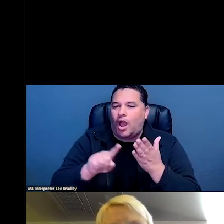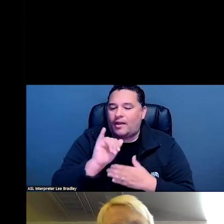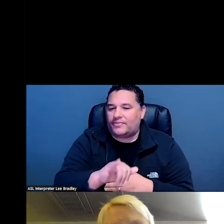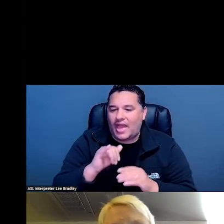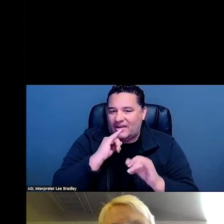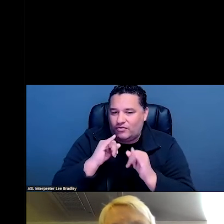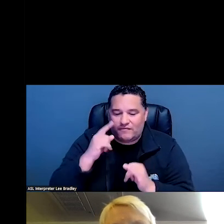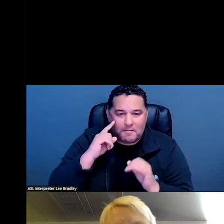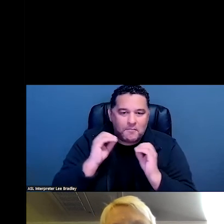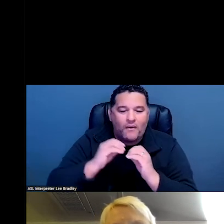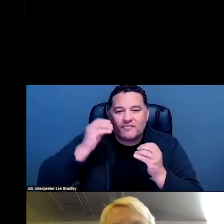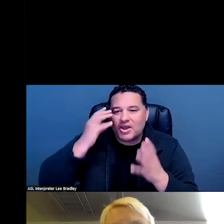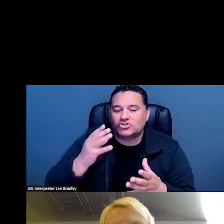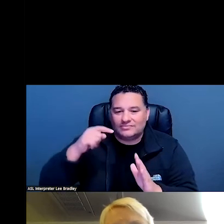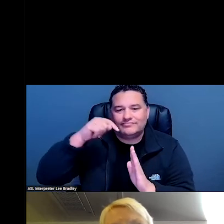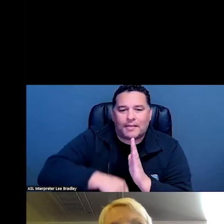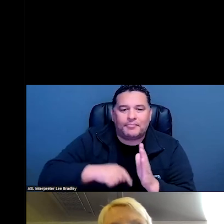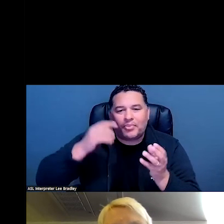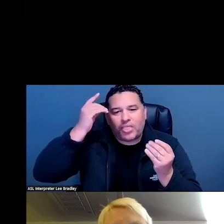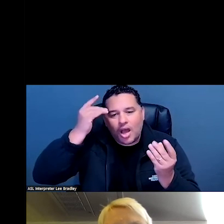TODAY. I REALLY ENCOURAGE-UP TO CHECK OUT THIS INTERVIEW. FOR EVEN